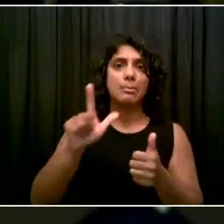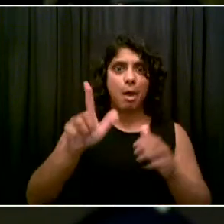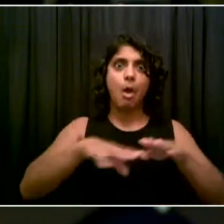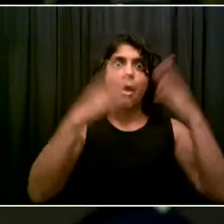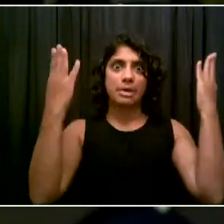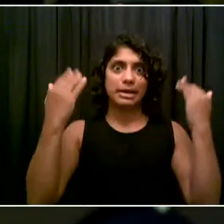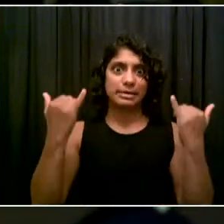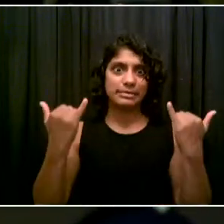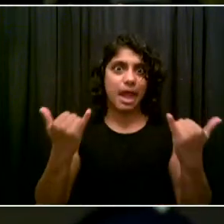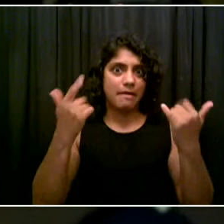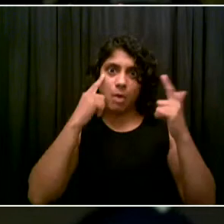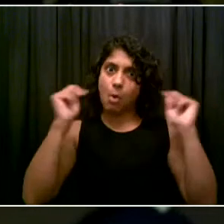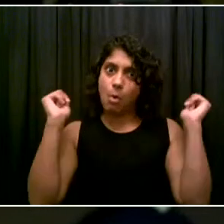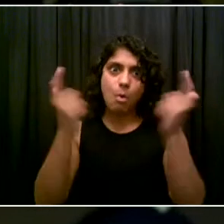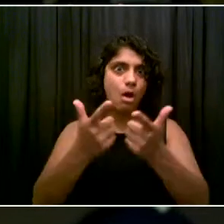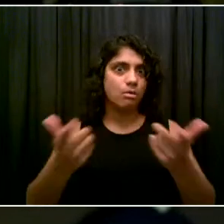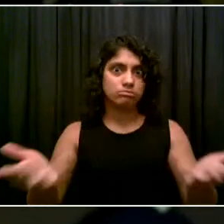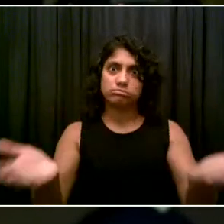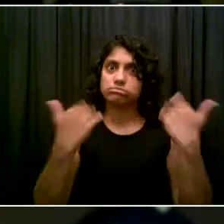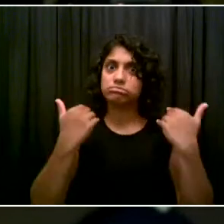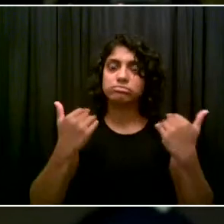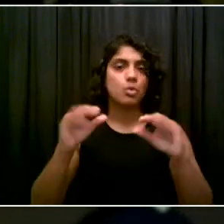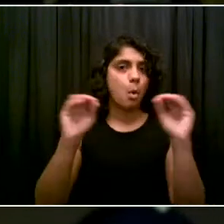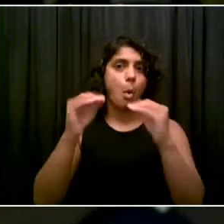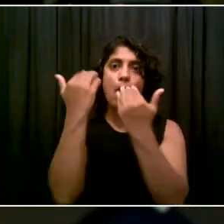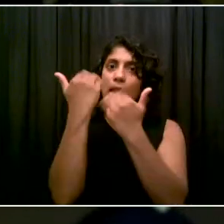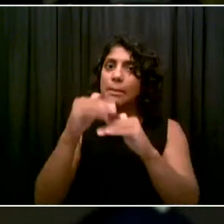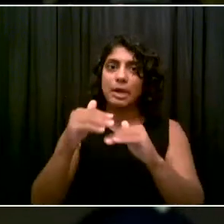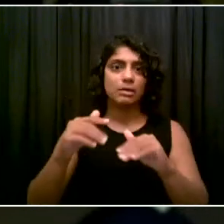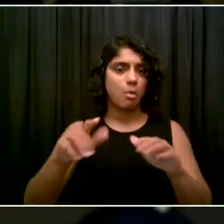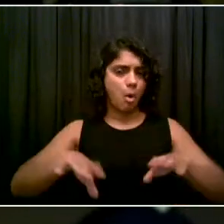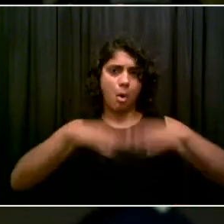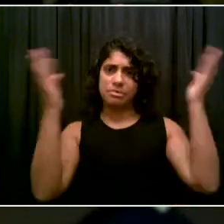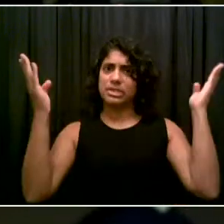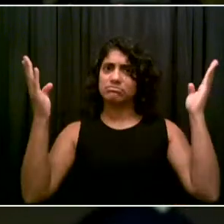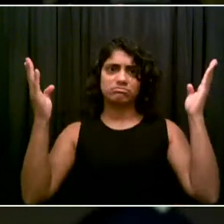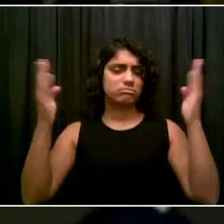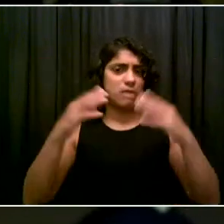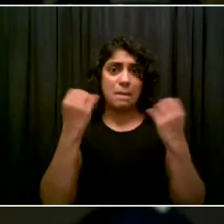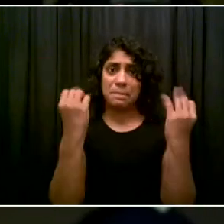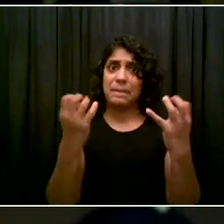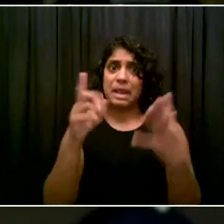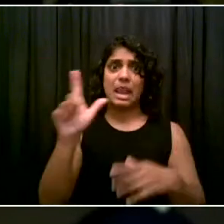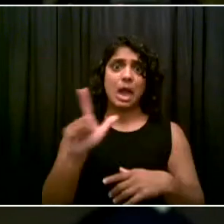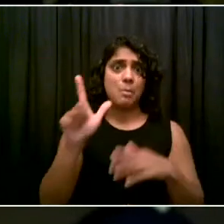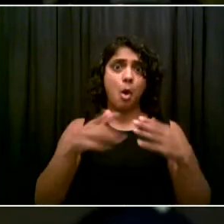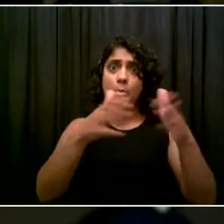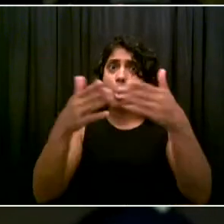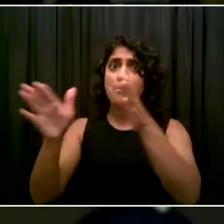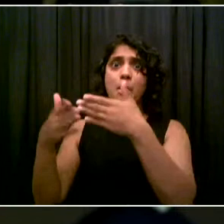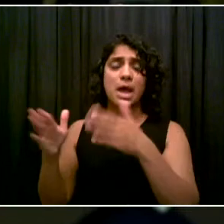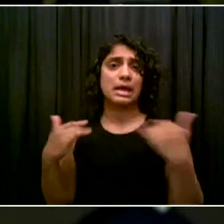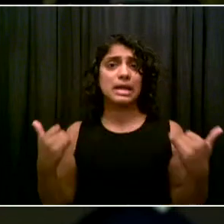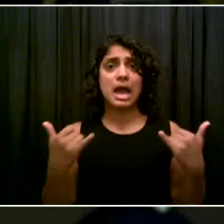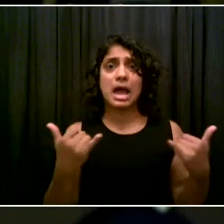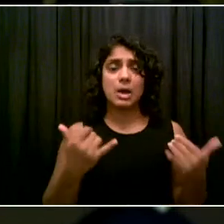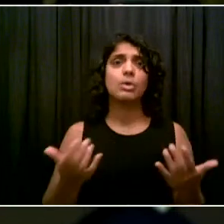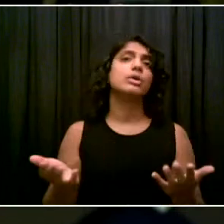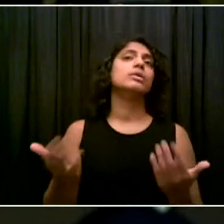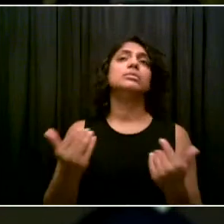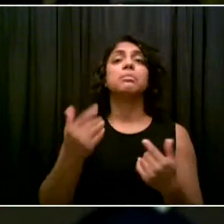EVERY DAY, THERE